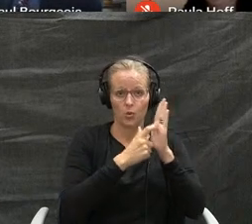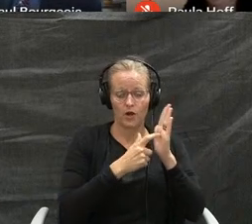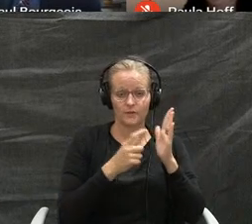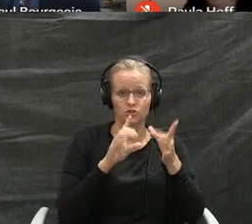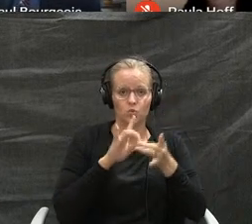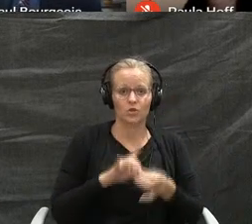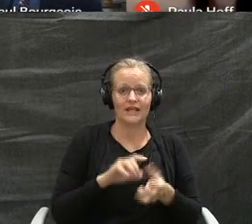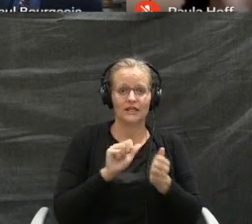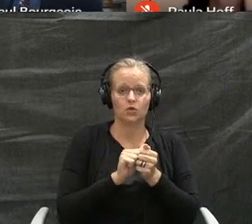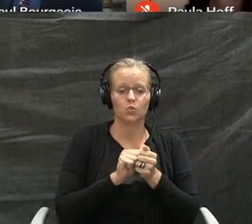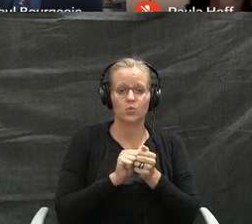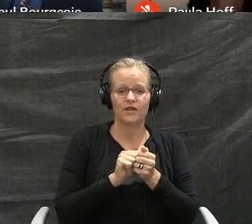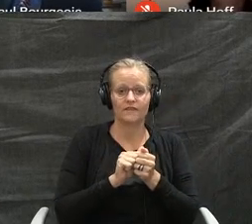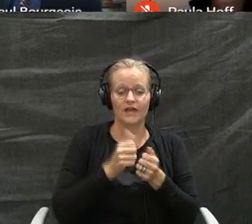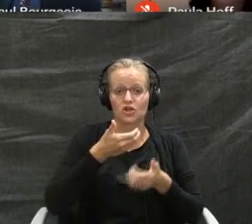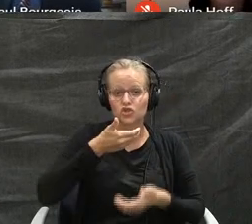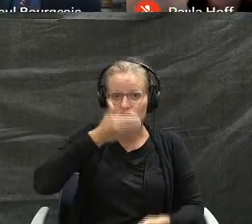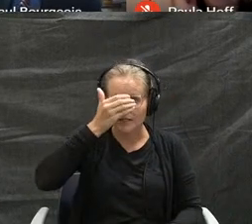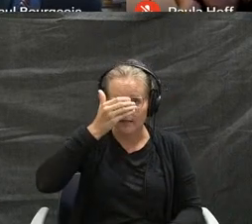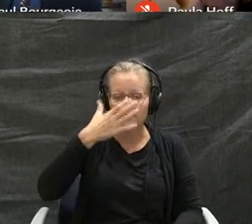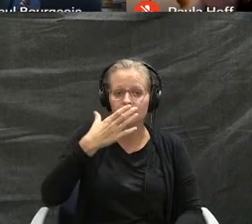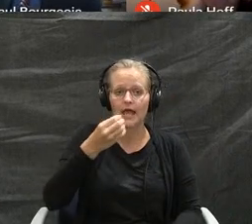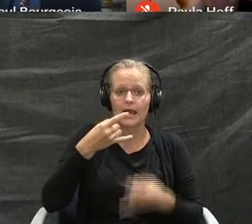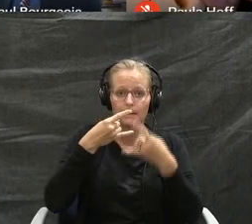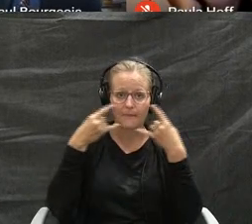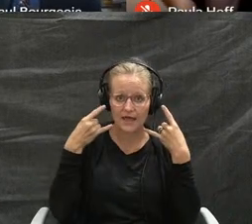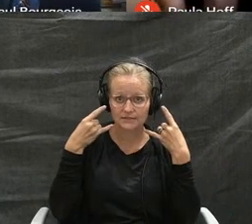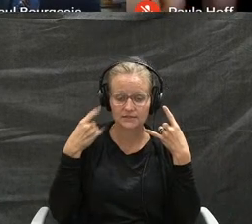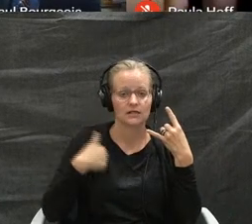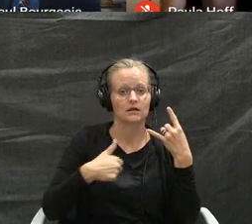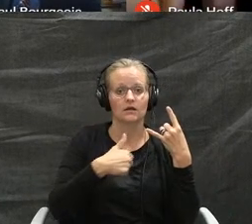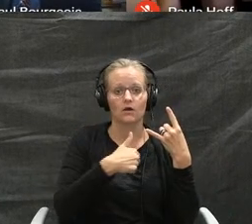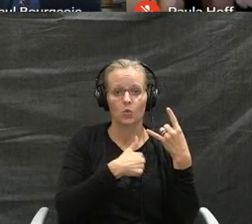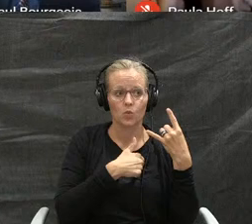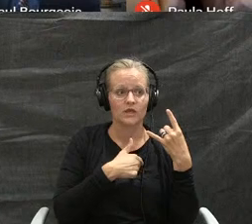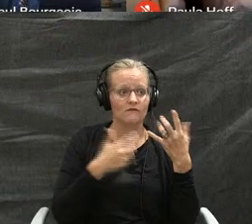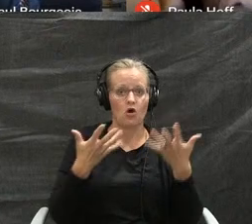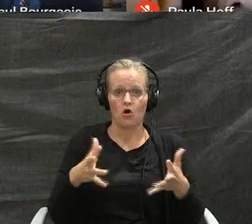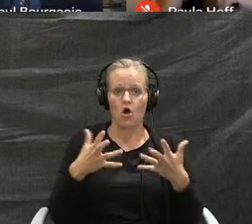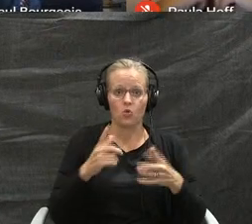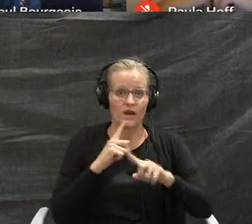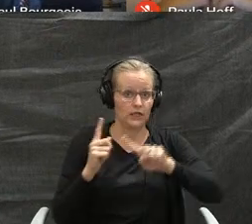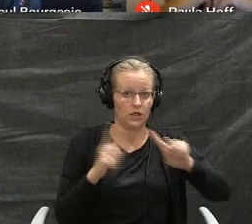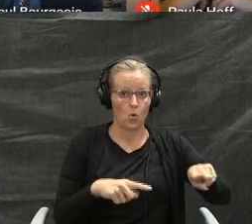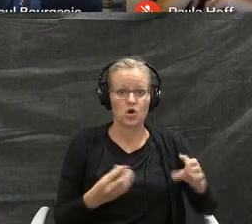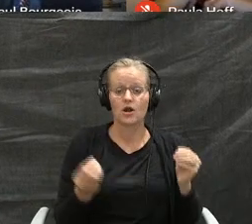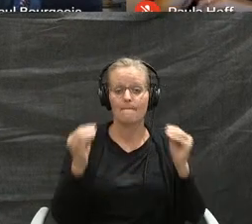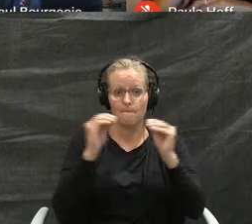state level. Regarding screen are Shields and some masks and we've actually had all those things ordered in more quantity.